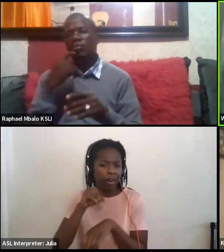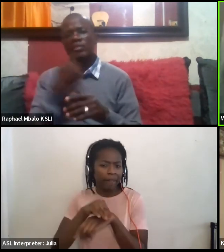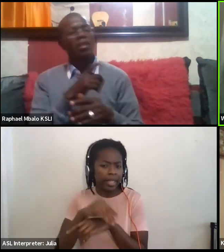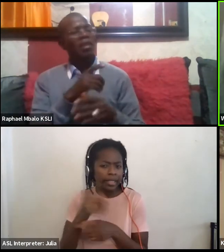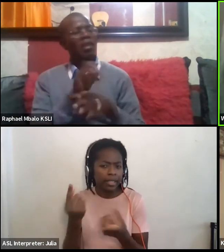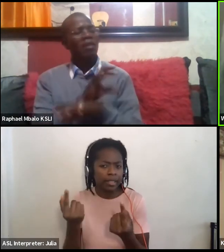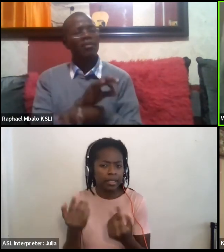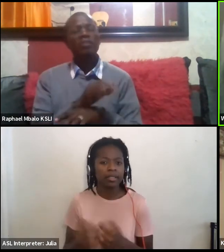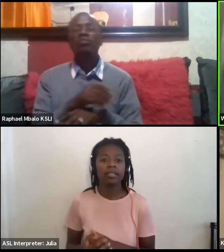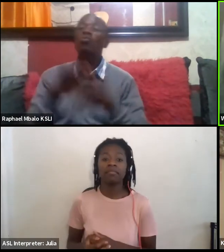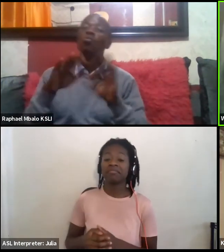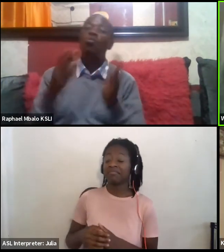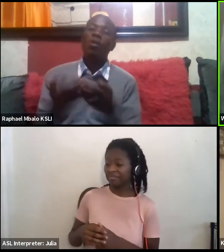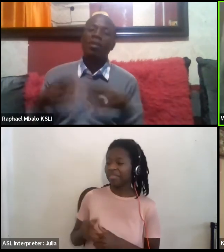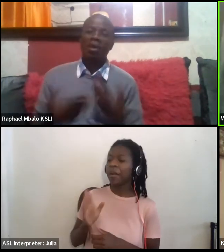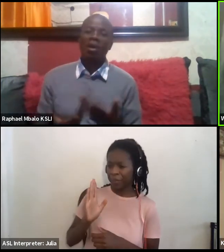It gets better.